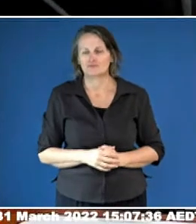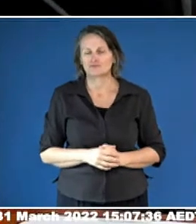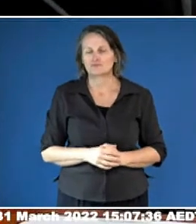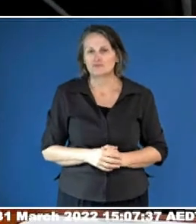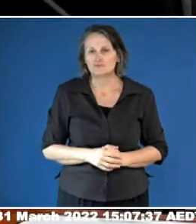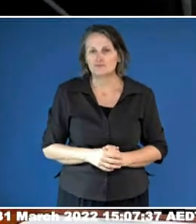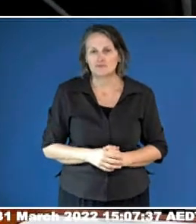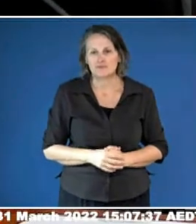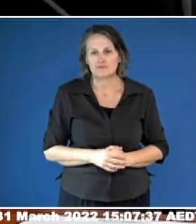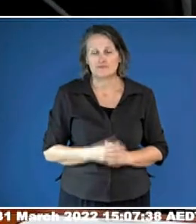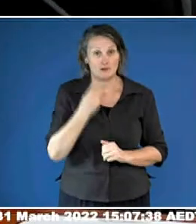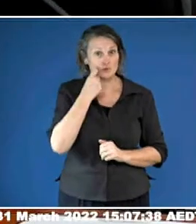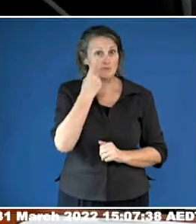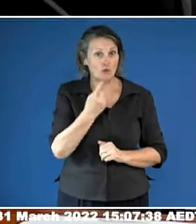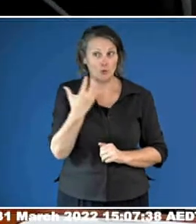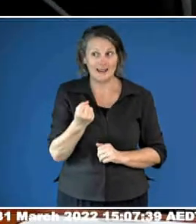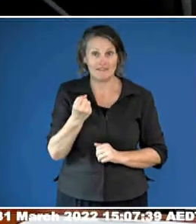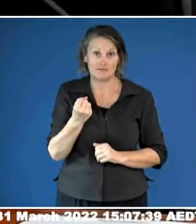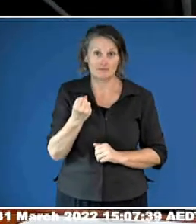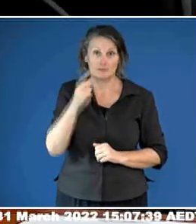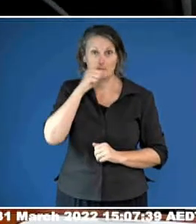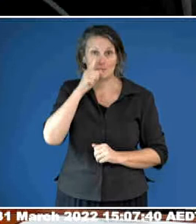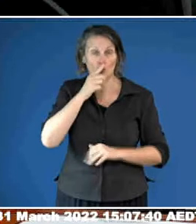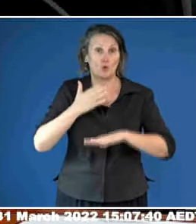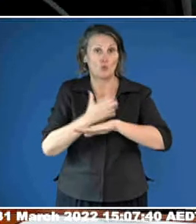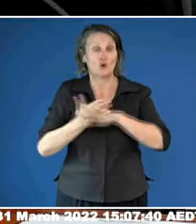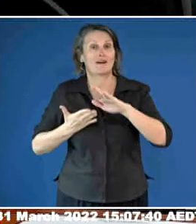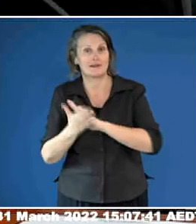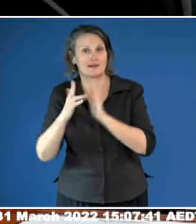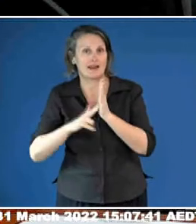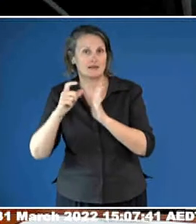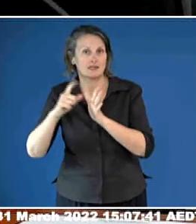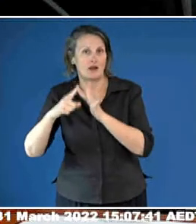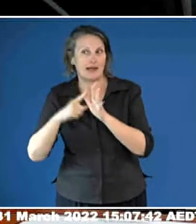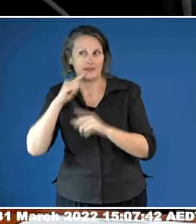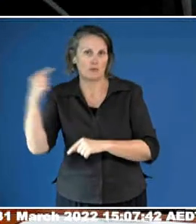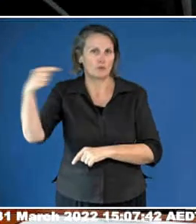some evidence tomorrow, so that's a question I will ask them to think about. We will explore that with them tomorrow.